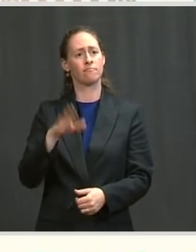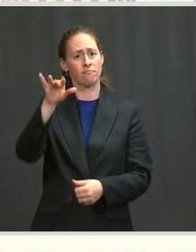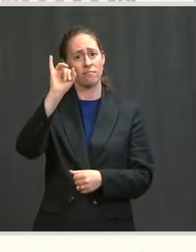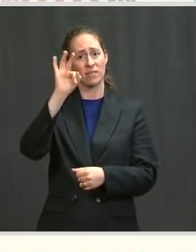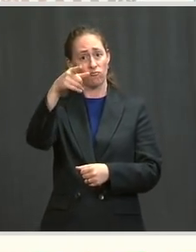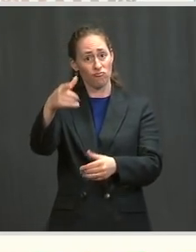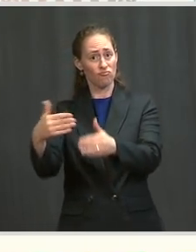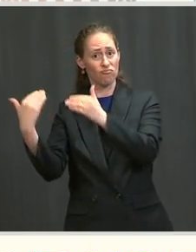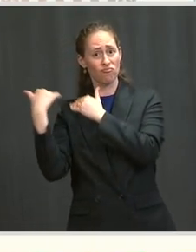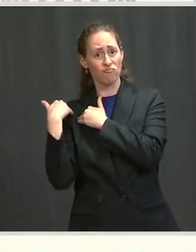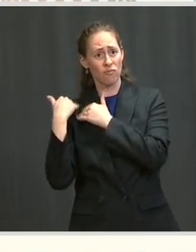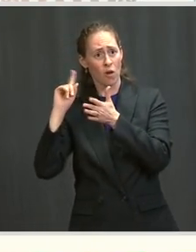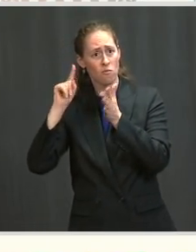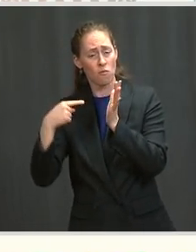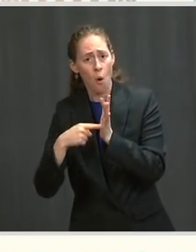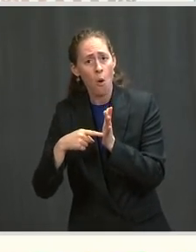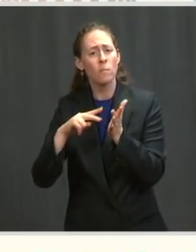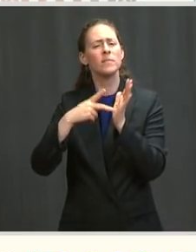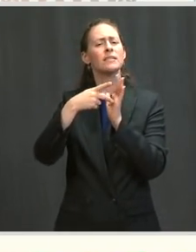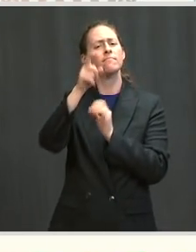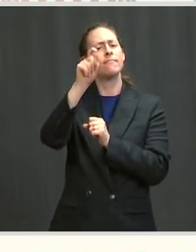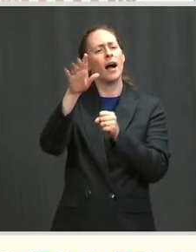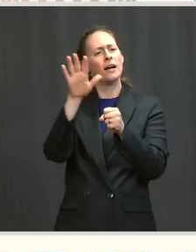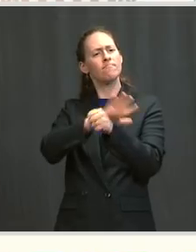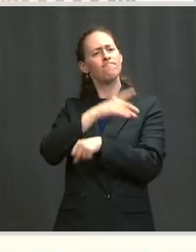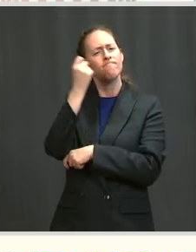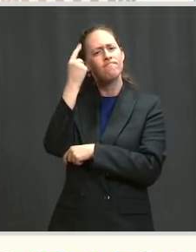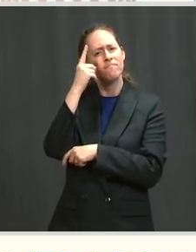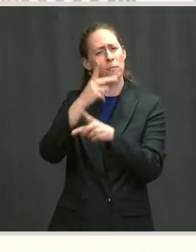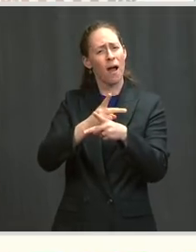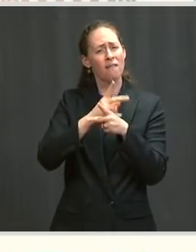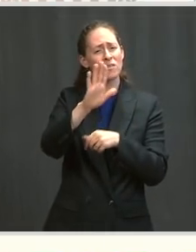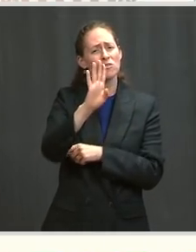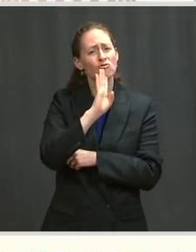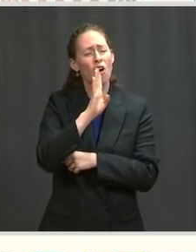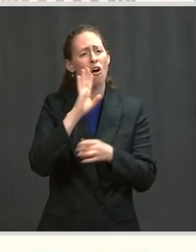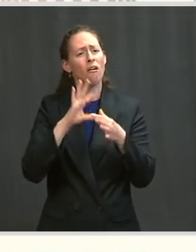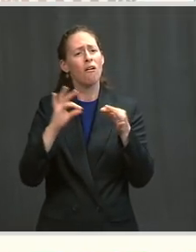You need to understand the weight of your words. You need to understand that if you go around